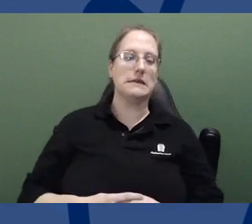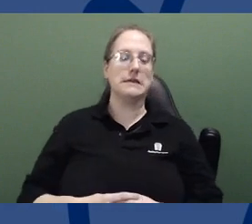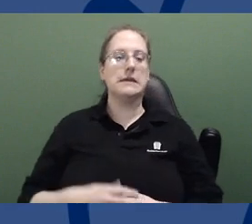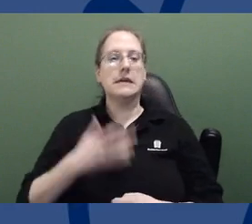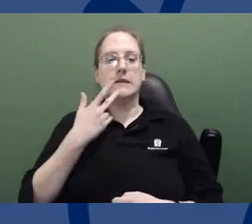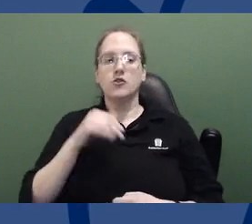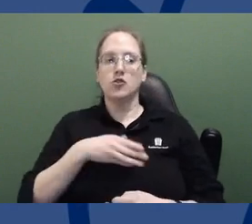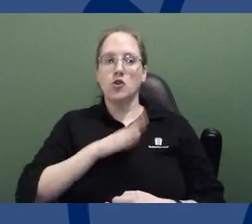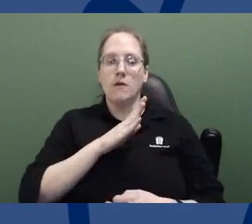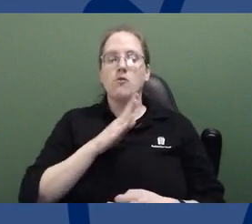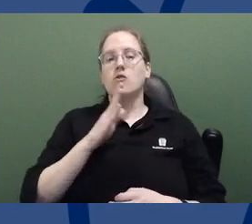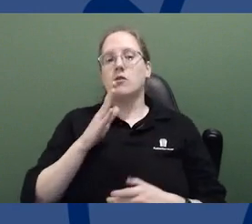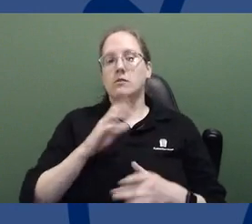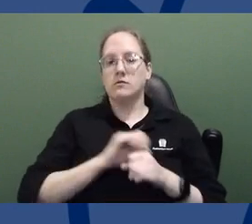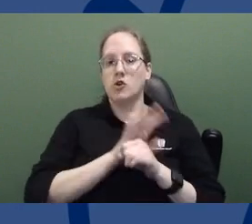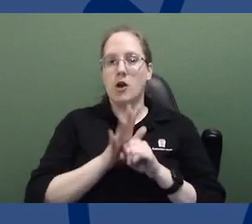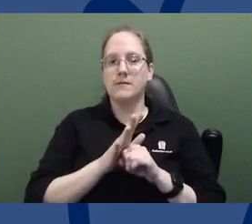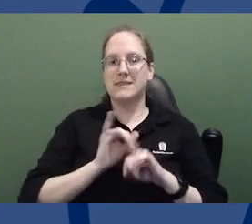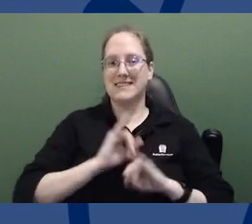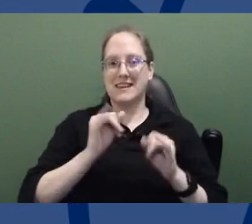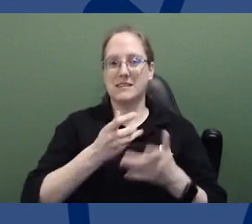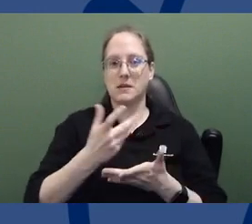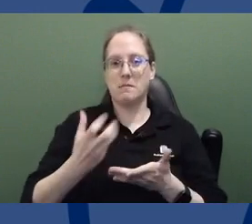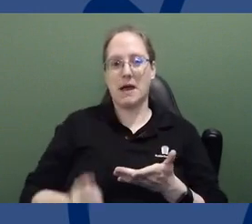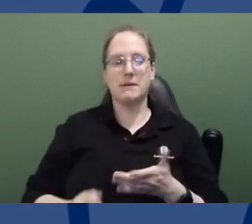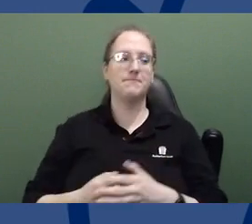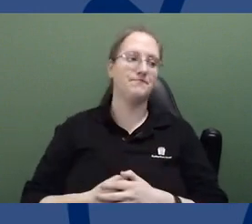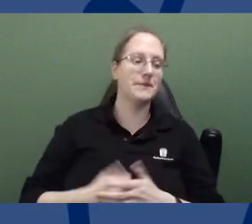is really contingent on whether you've lost hours of work as an individual in whatever